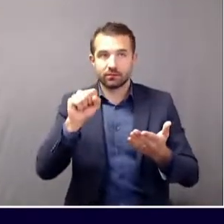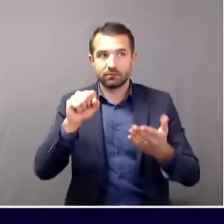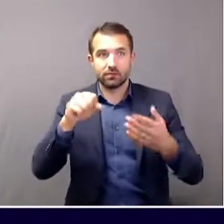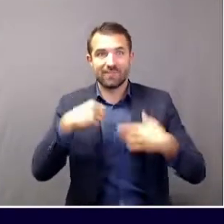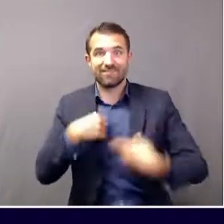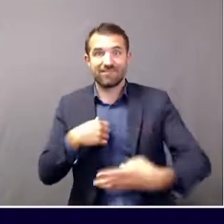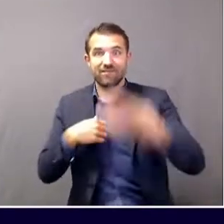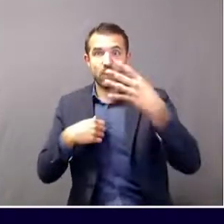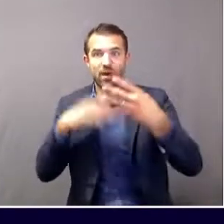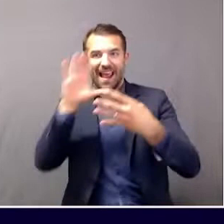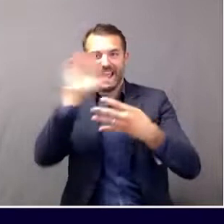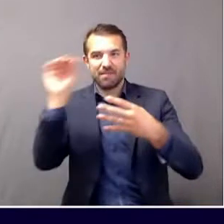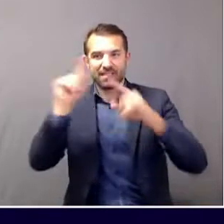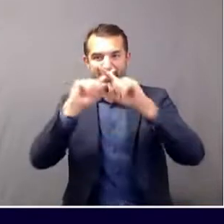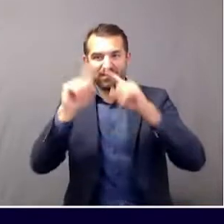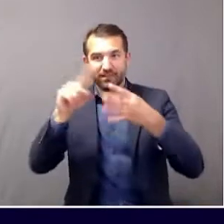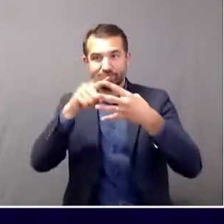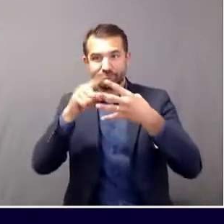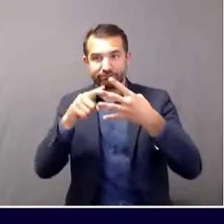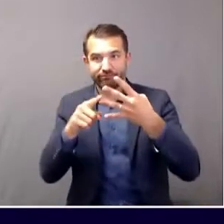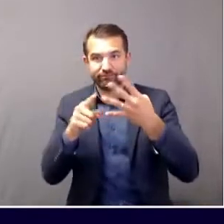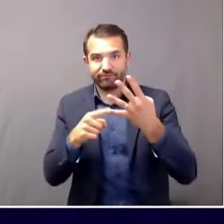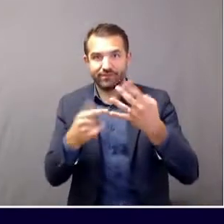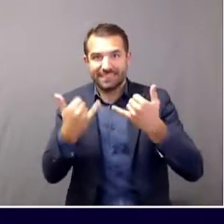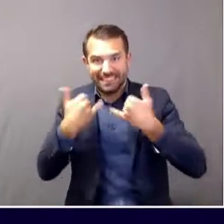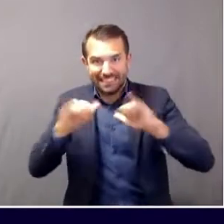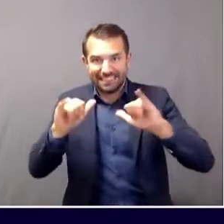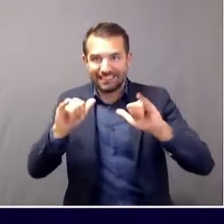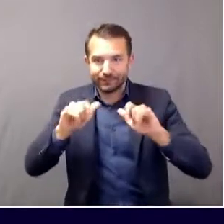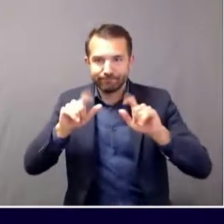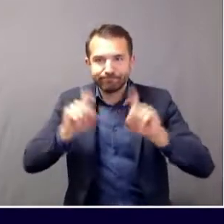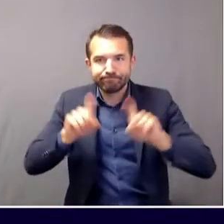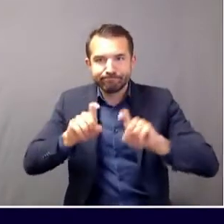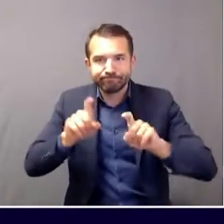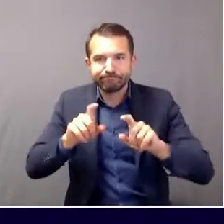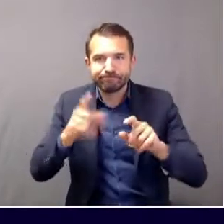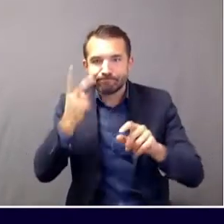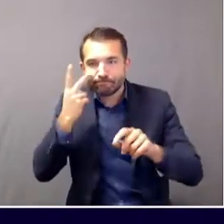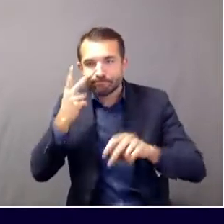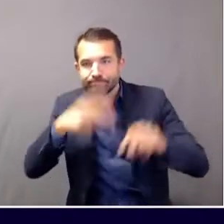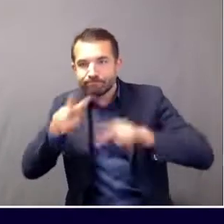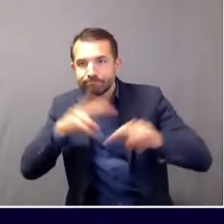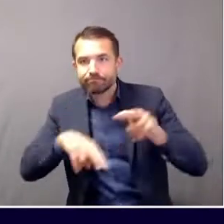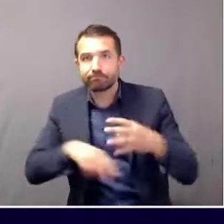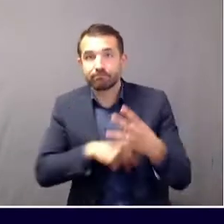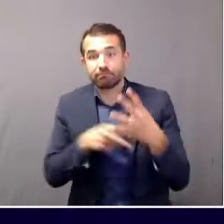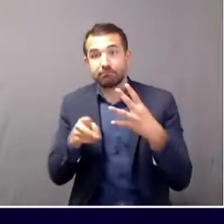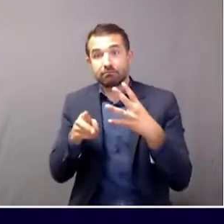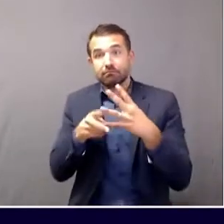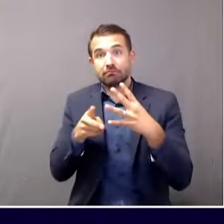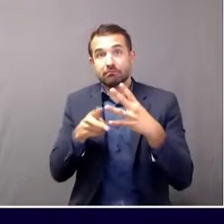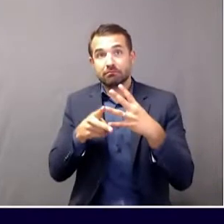trials two of those trials are actually